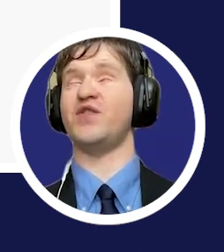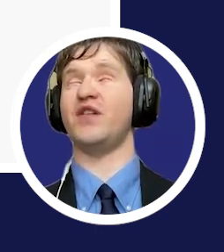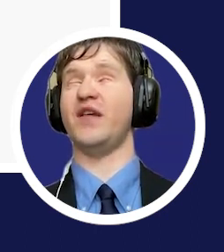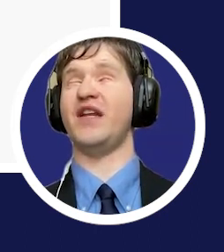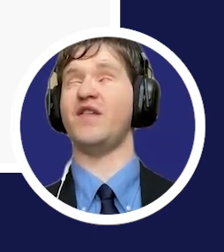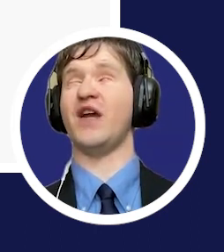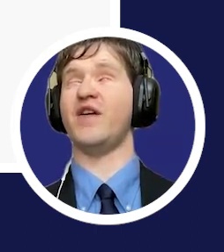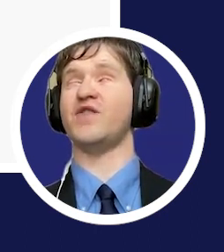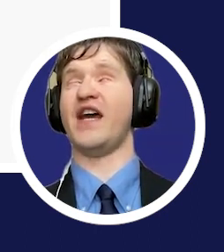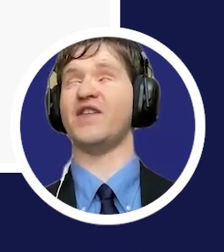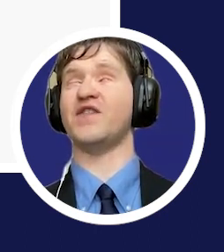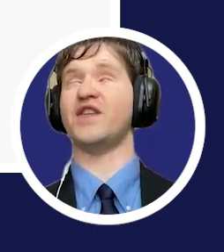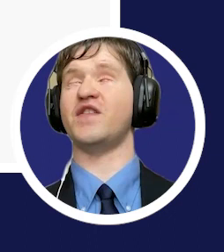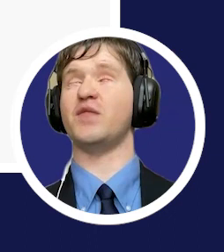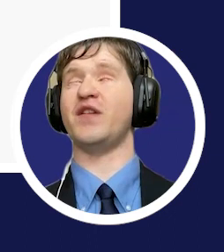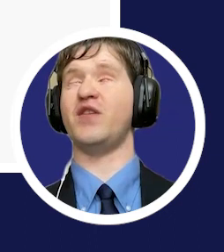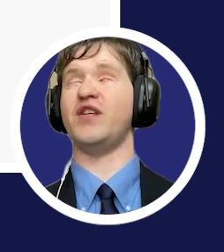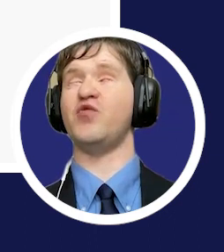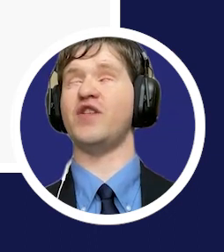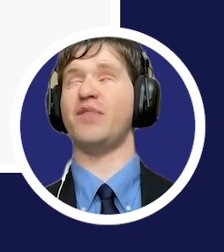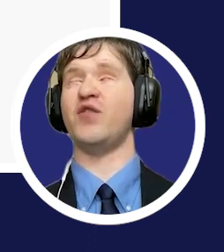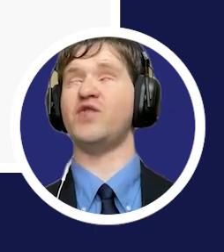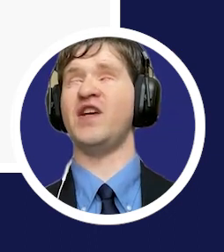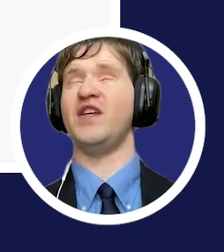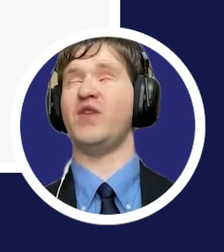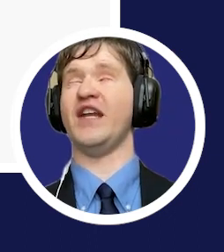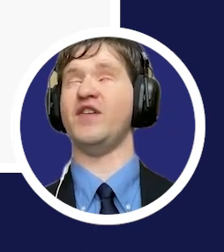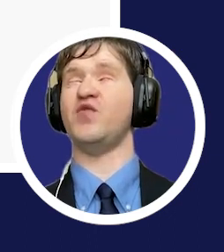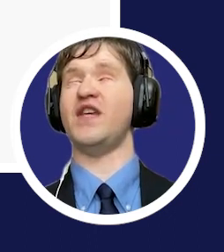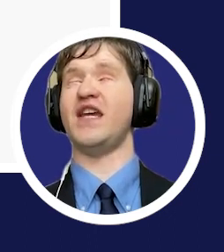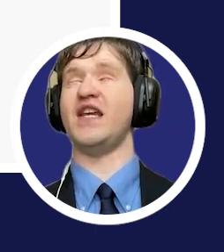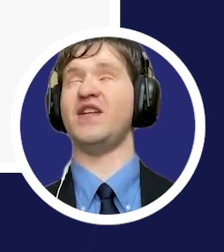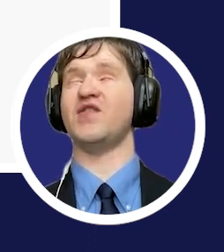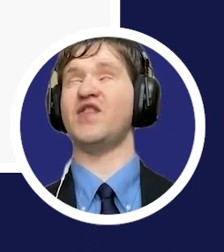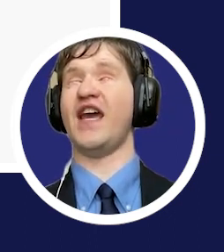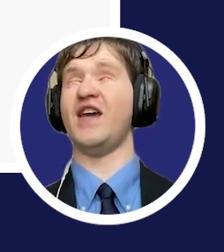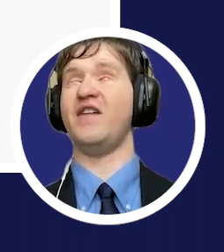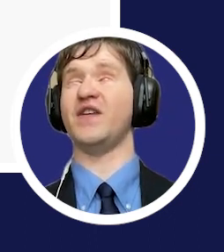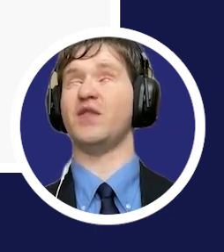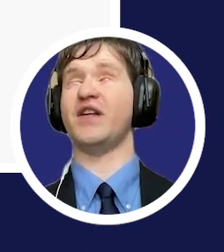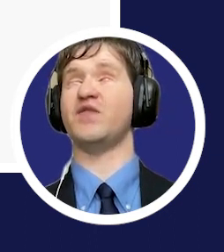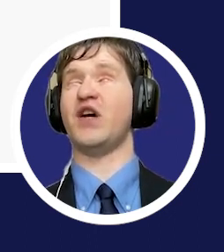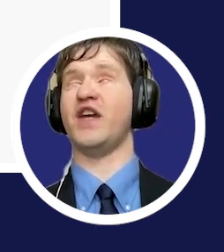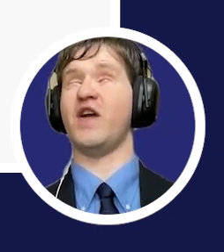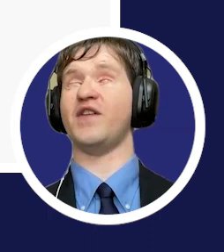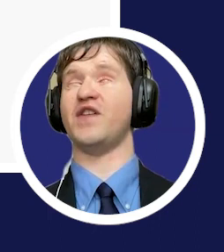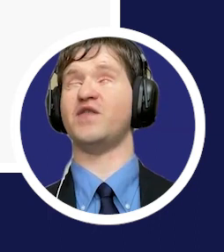to eliminate the barriers to access that a disability would usually pose, you cannot use the ADA to say that somebody is blocking your access